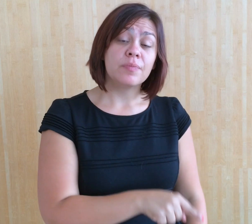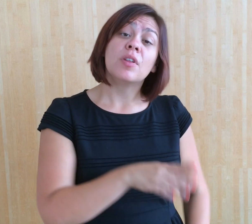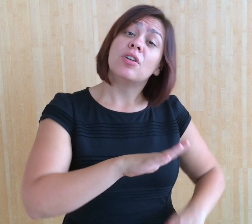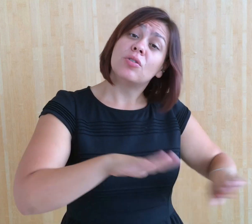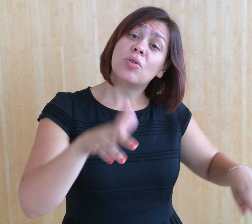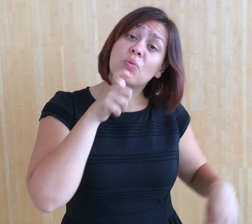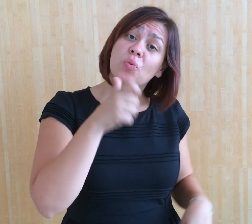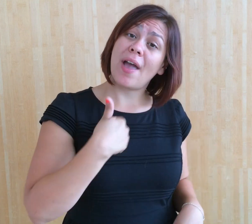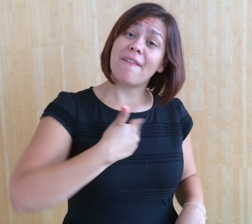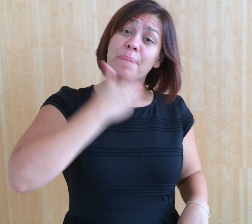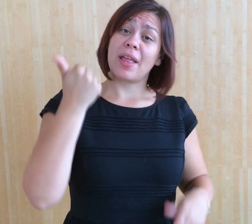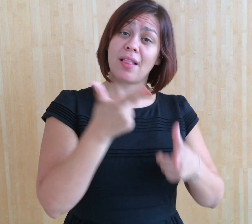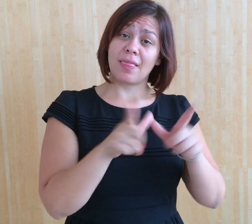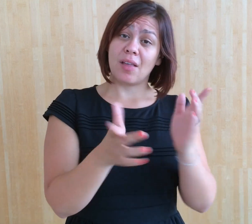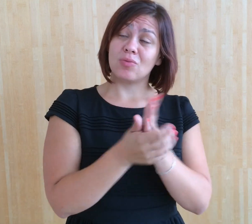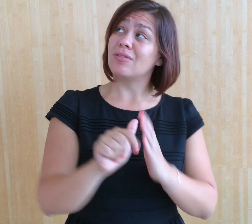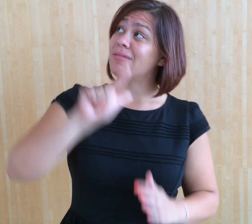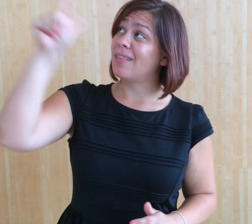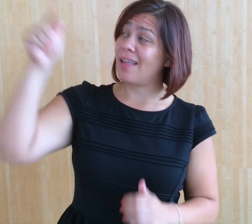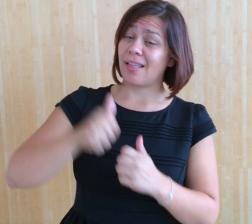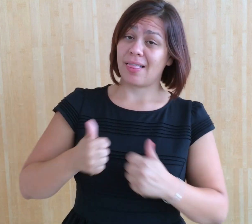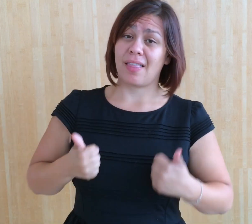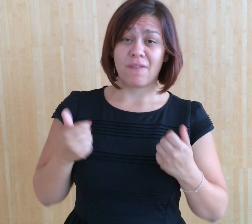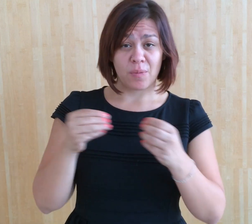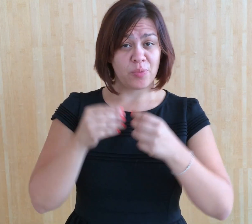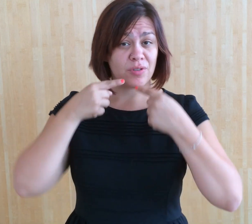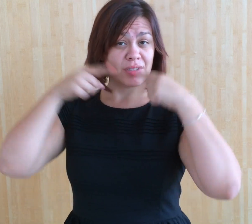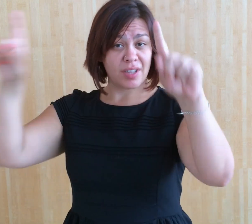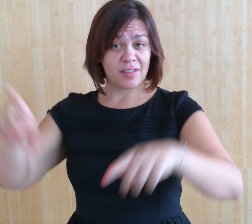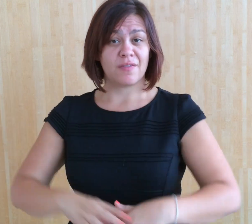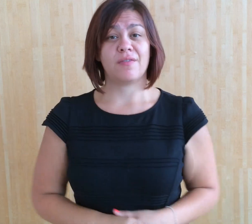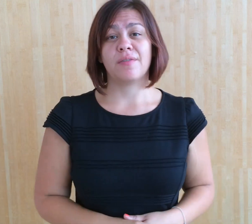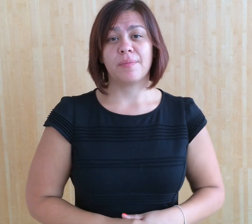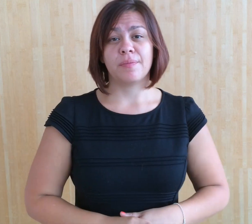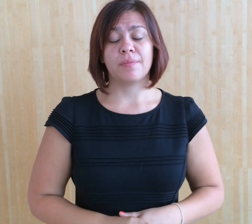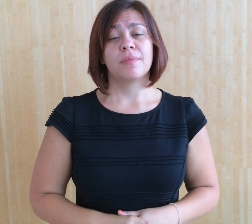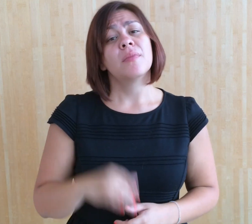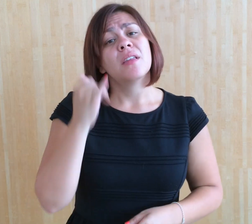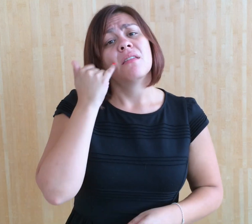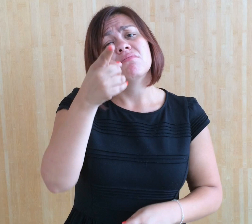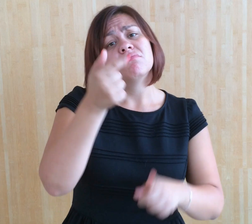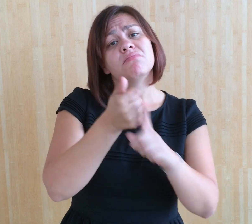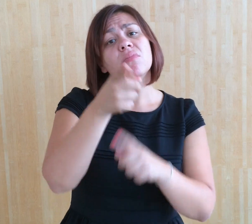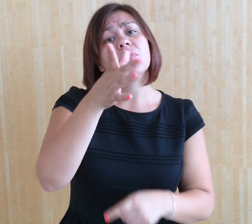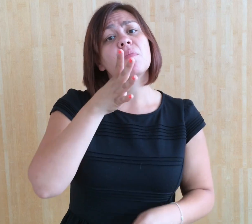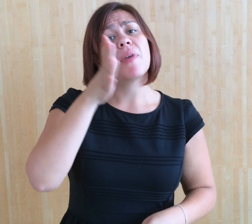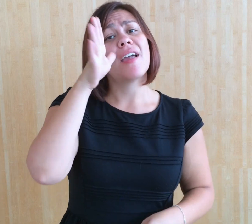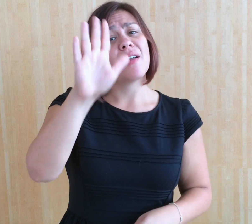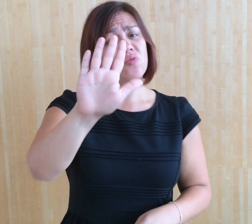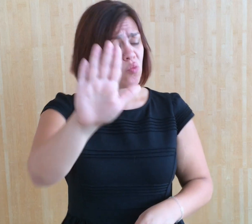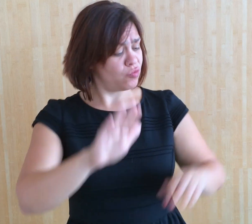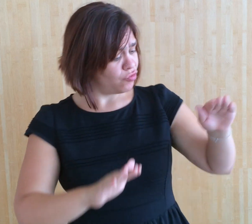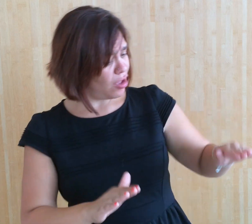Children who have better language skills are more successful later in life. As a parent of a deaf child who has a cochlear implant